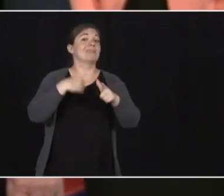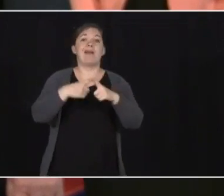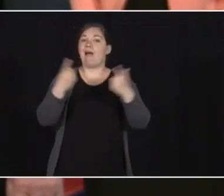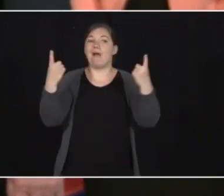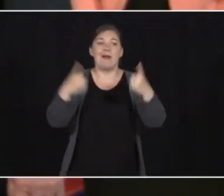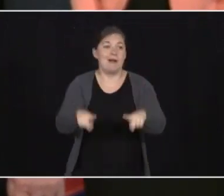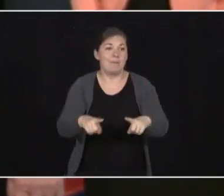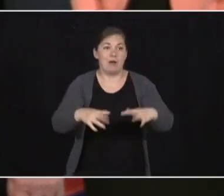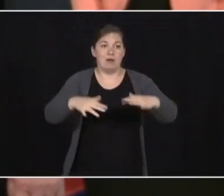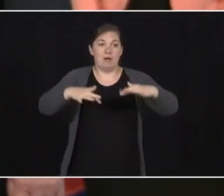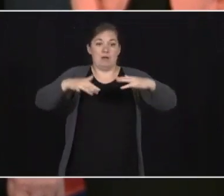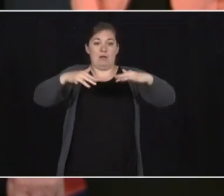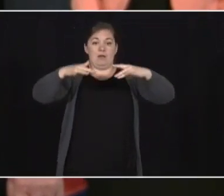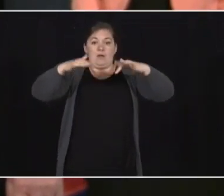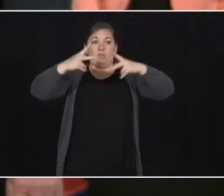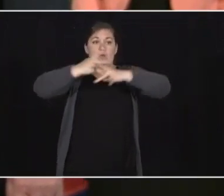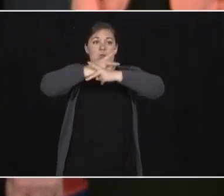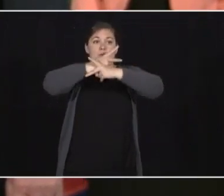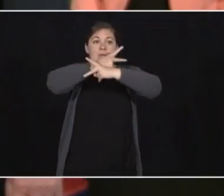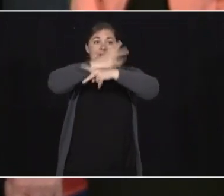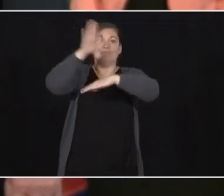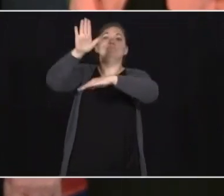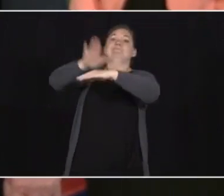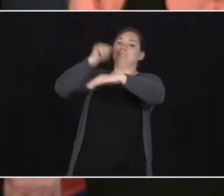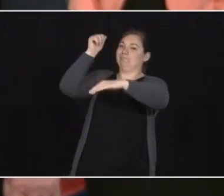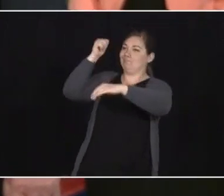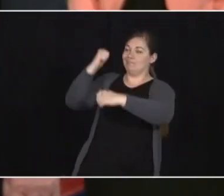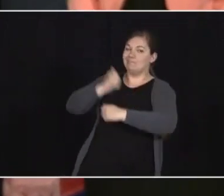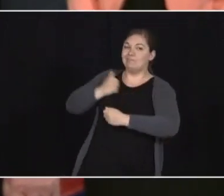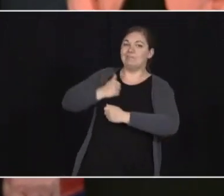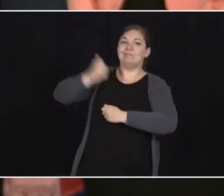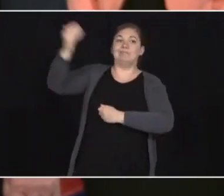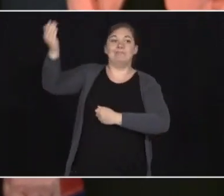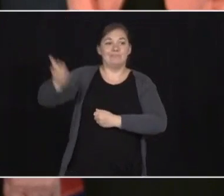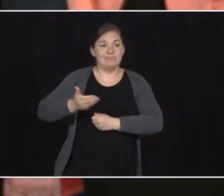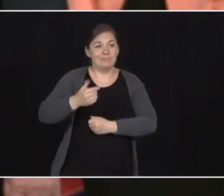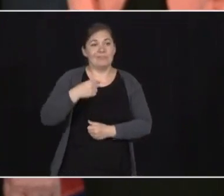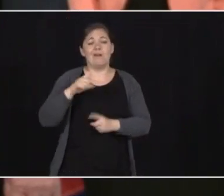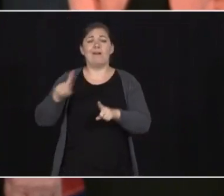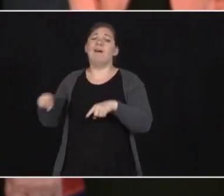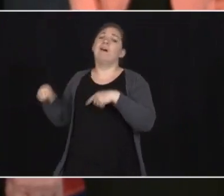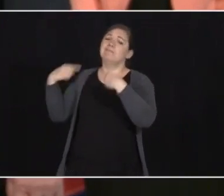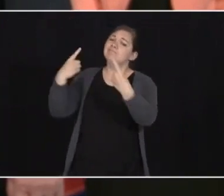Then it came to a point where we needed to come call in the